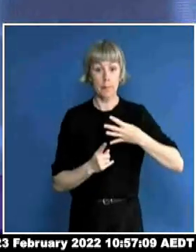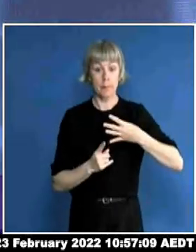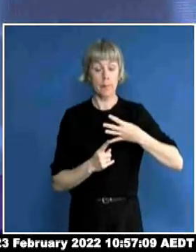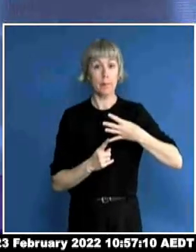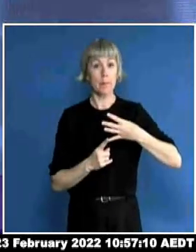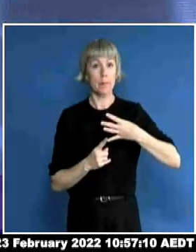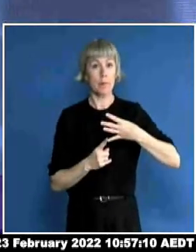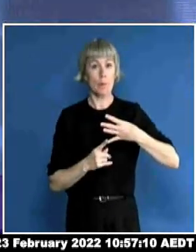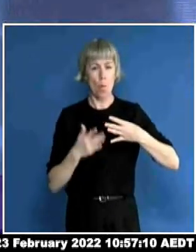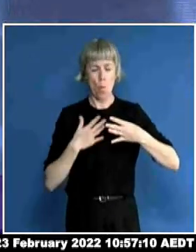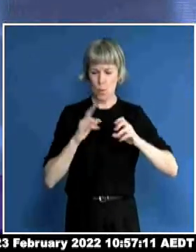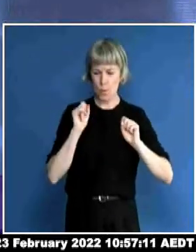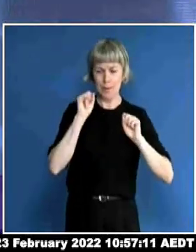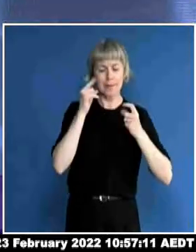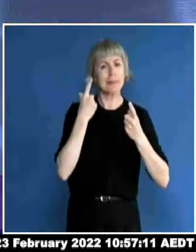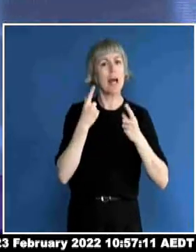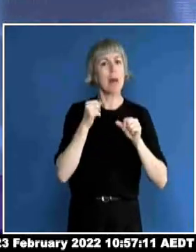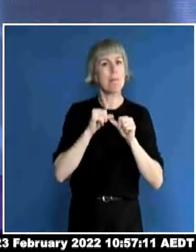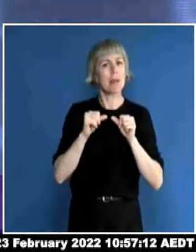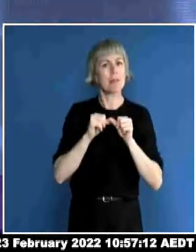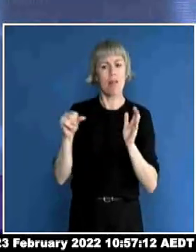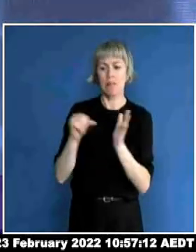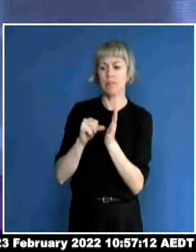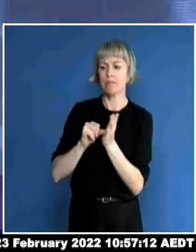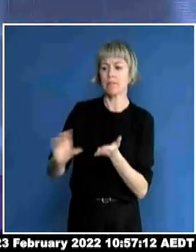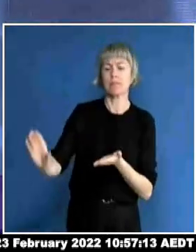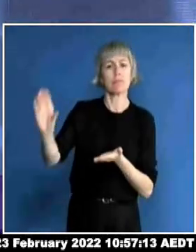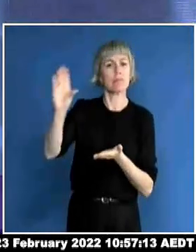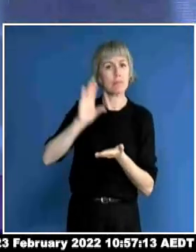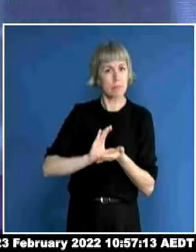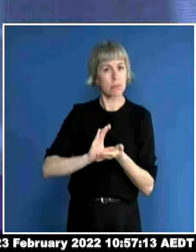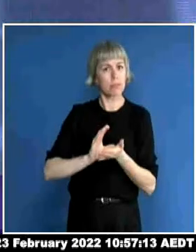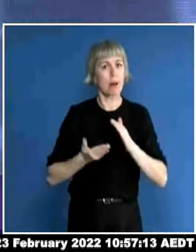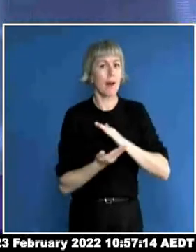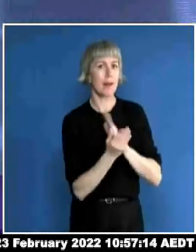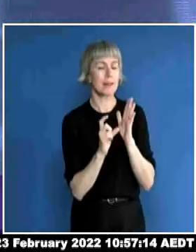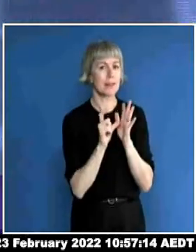the DES Guidelines to review and amend Mzia's job plan.